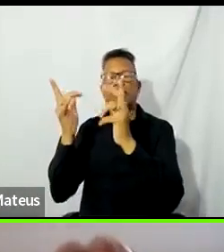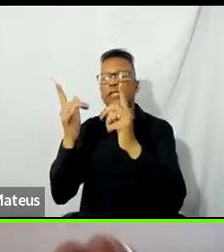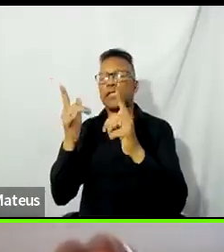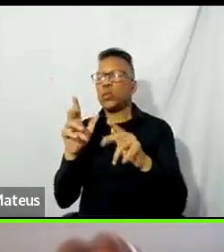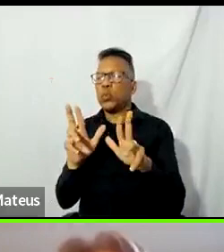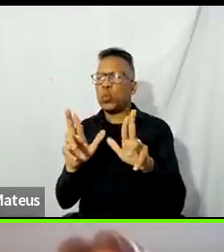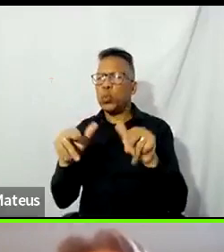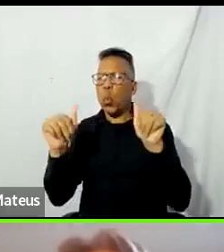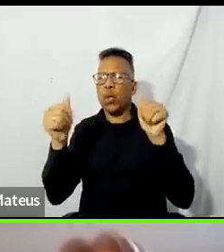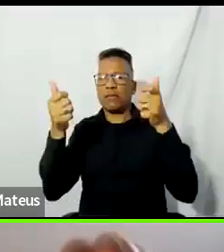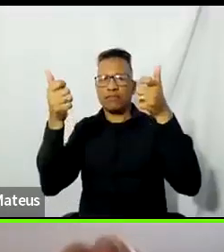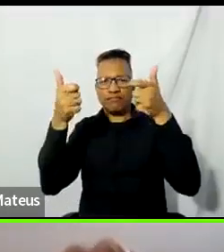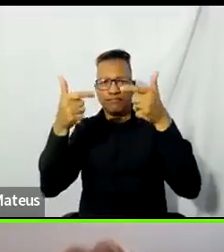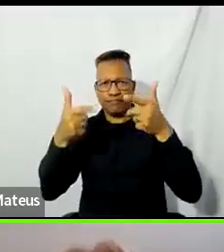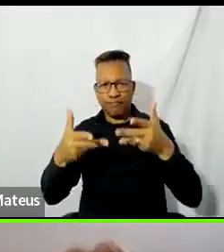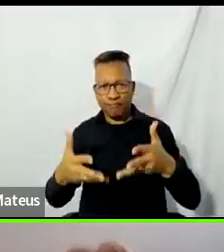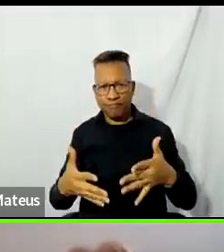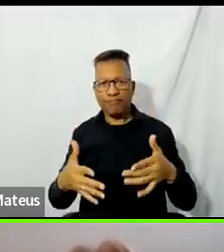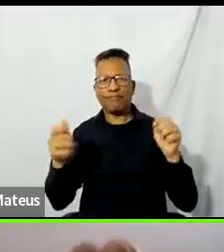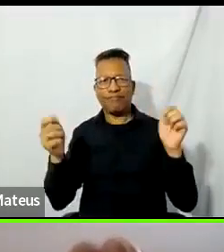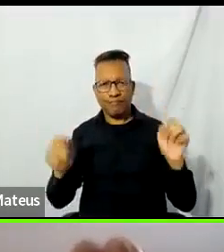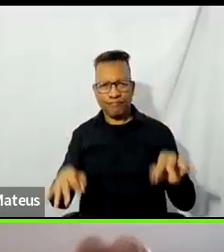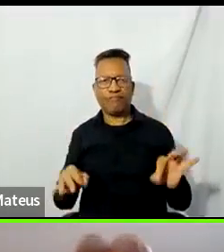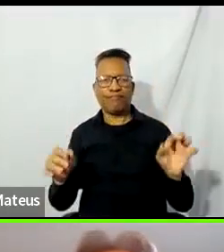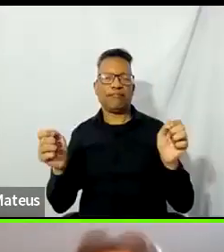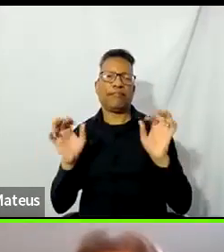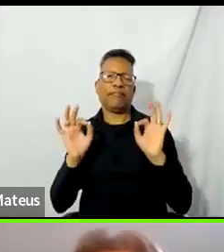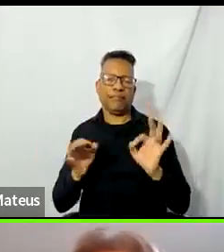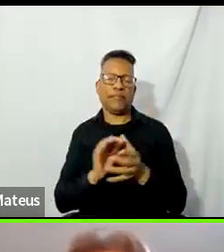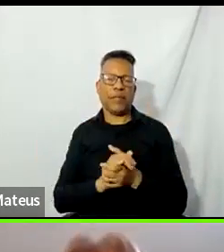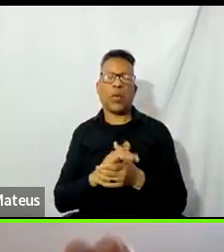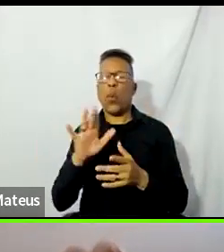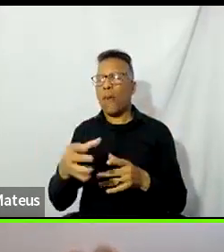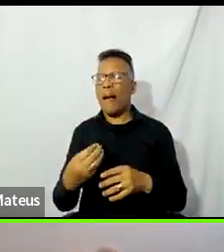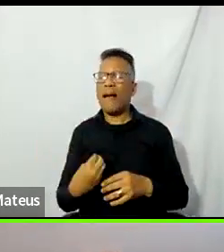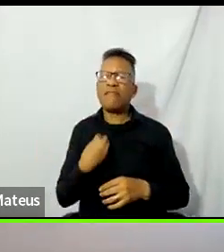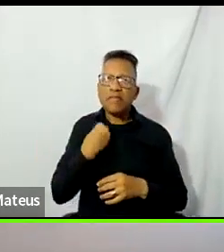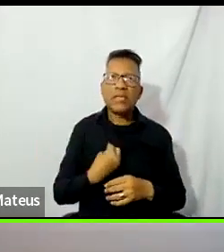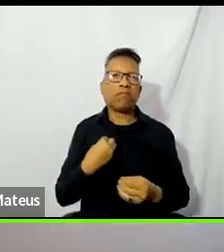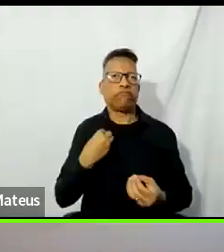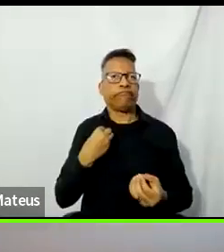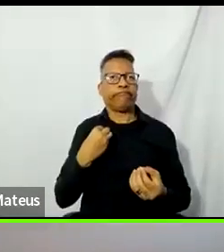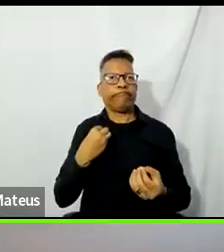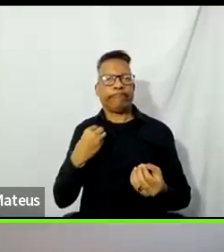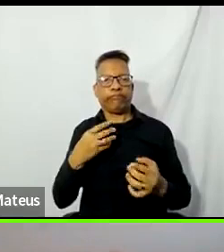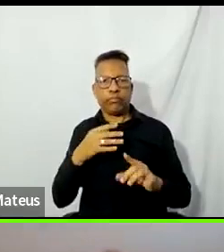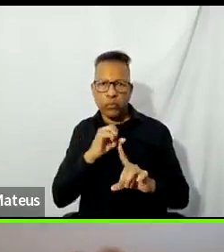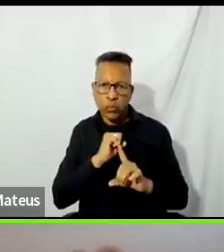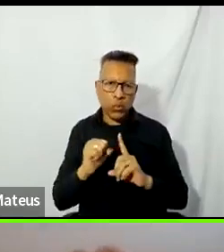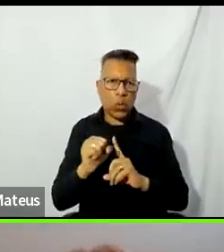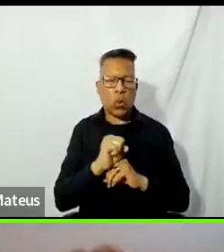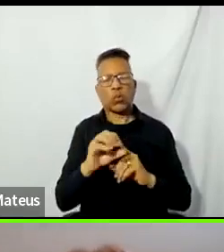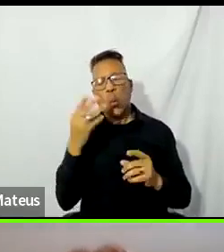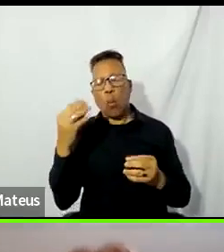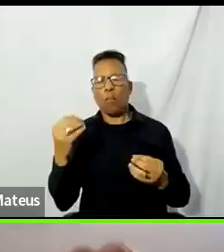plain How how creative human life How how creative human life! How how creative human life, life works in my view! view!